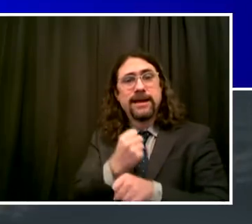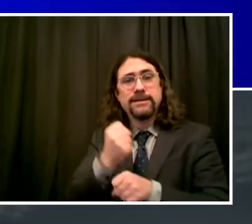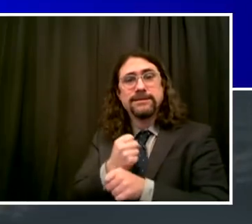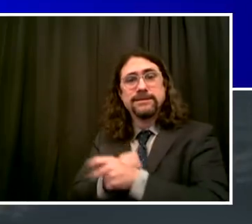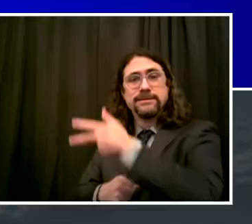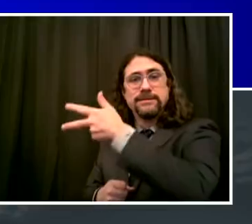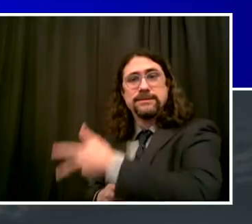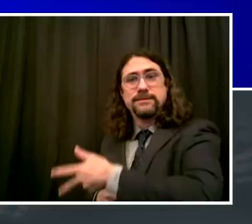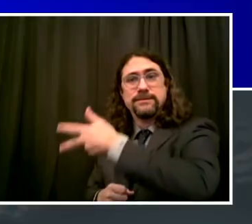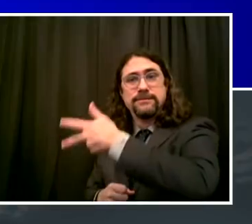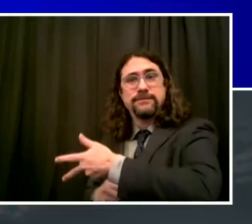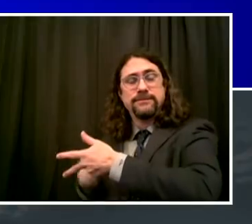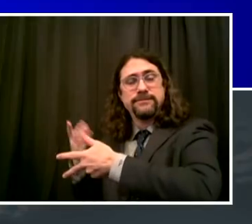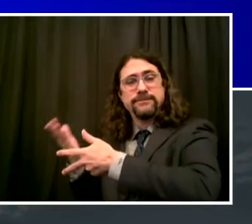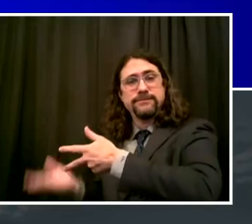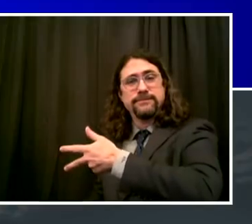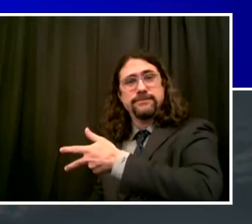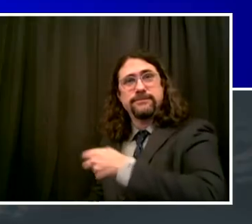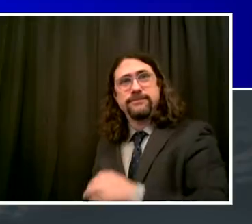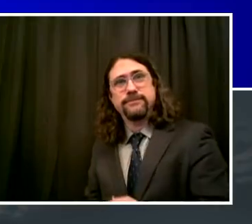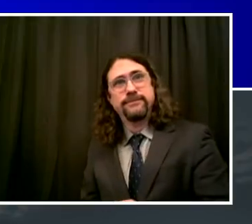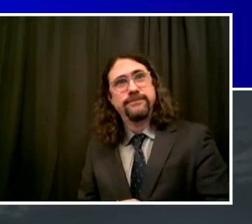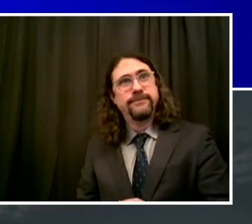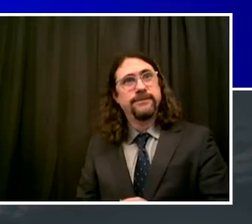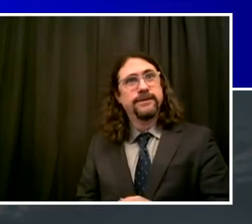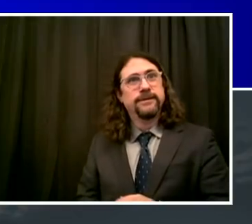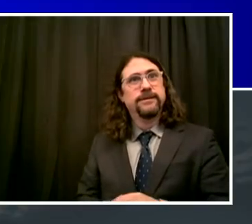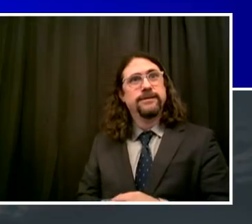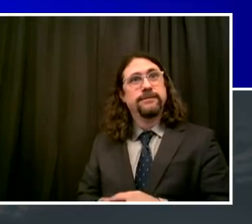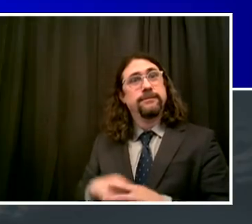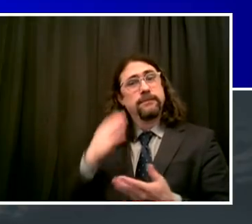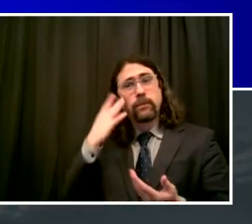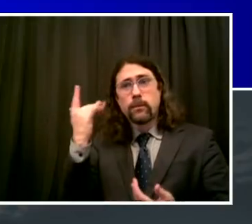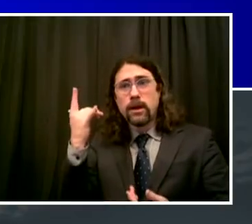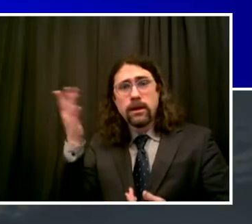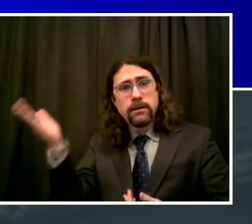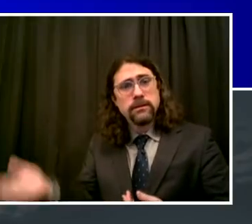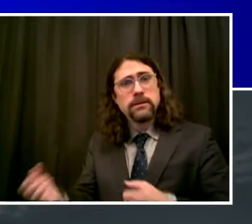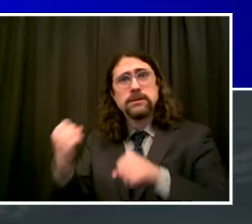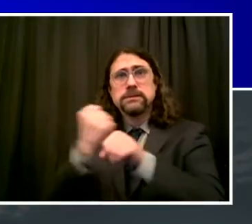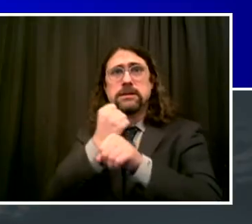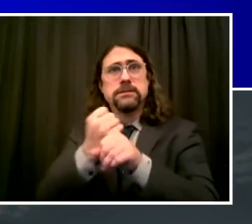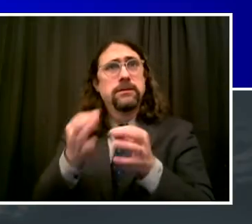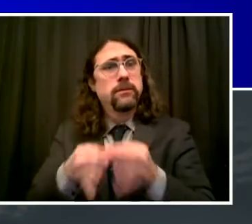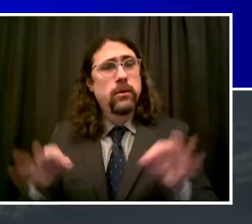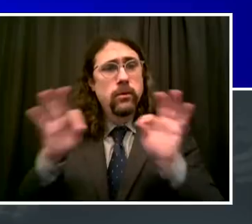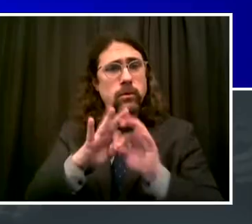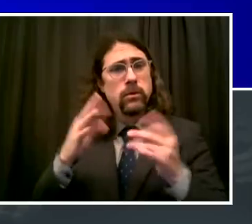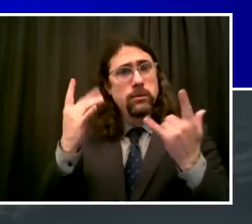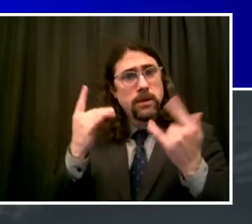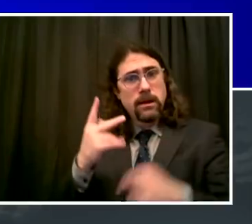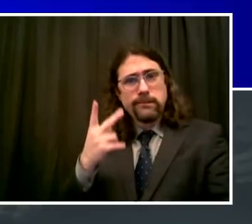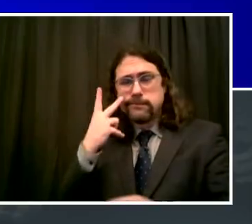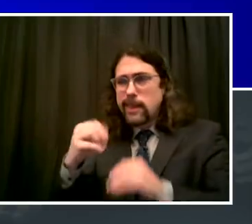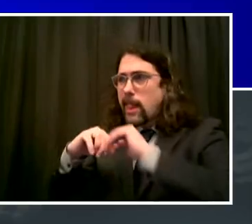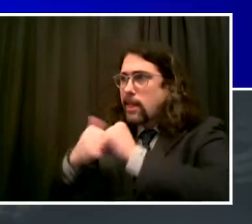EVE DRYAY WE COME BACTK O OUR DAILY INDICATORS. AND THIS IS WHAT WE LOOK AT EVERY